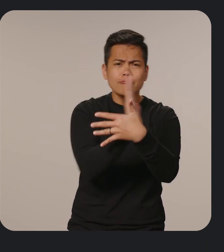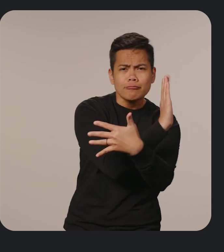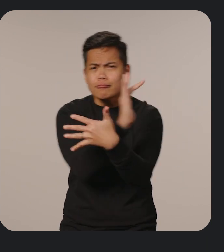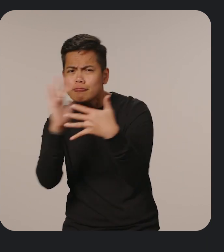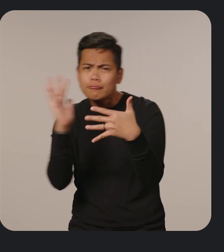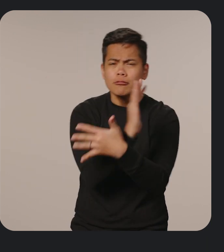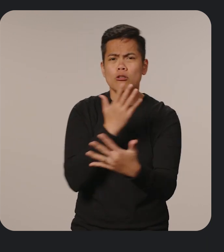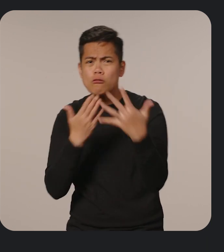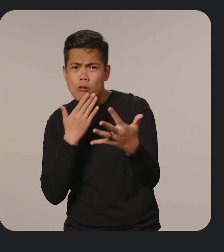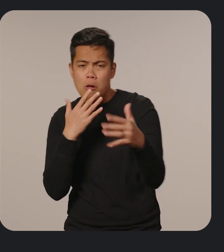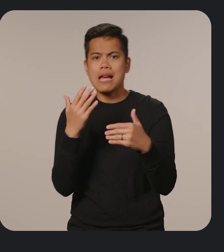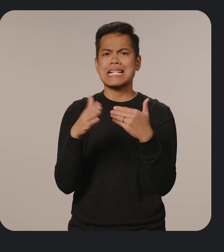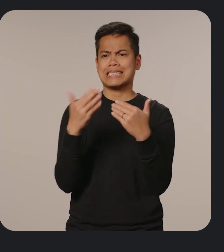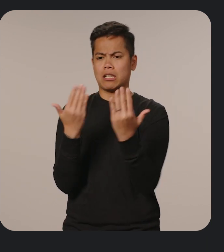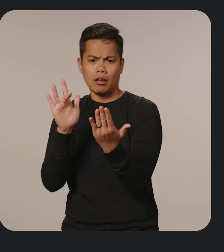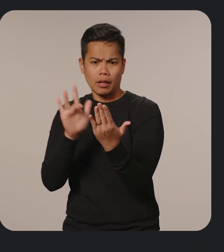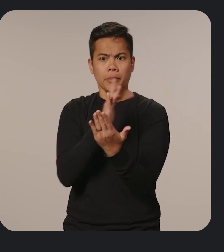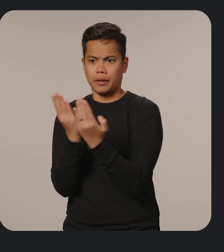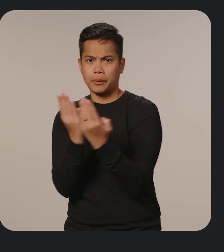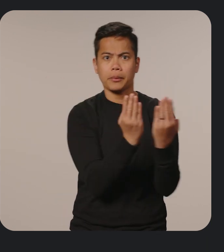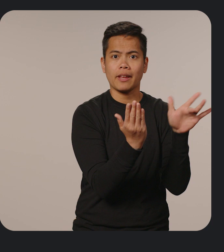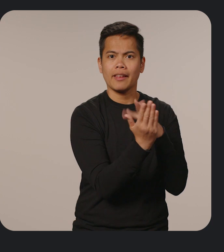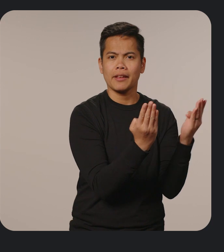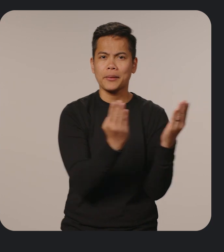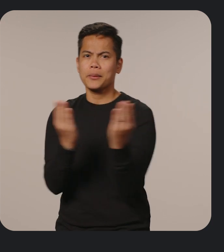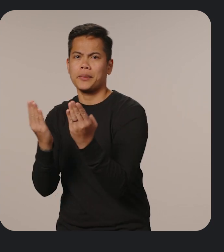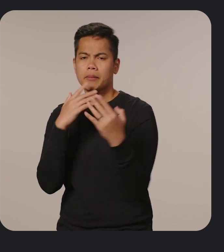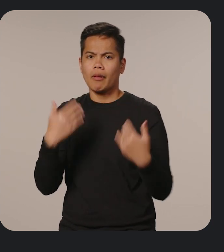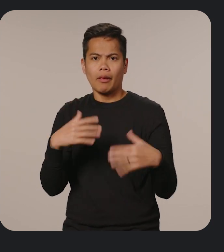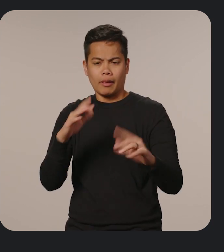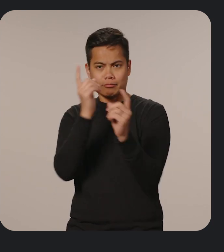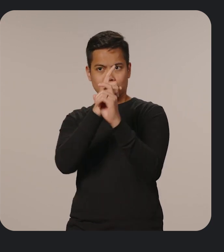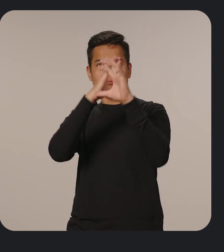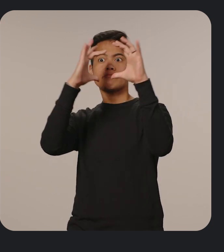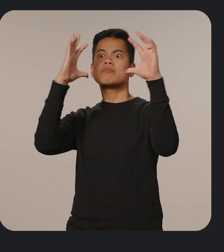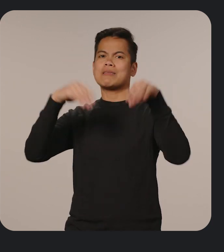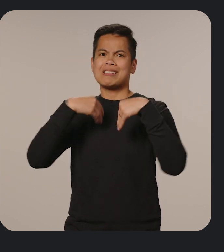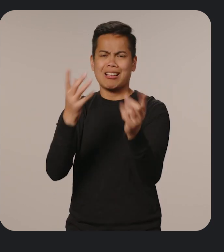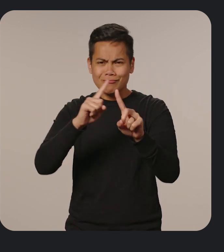and expansion, the carousel makes it easy for you to expose your users to a lot of imagery